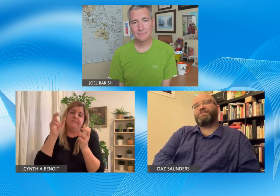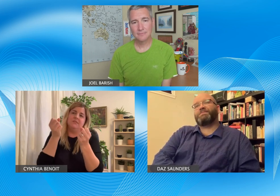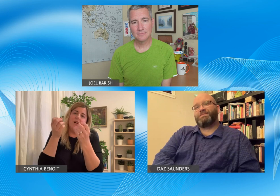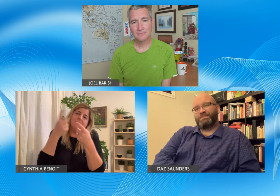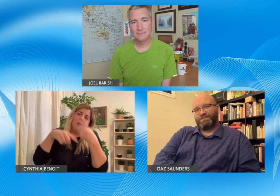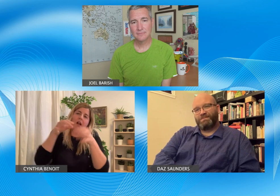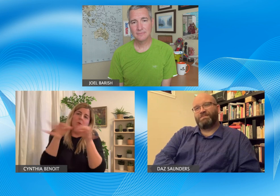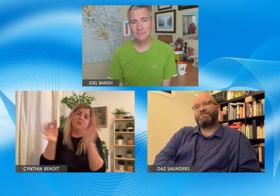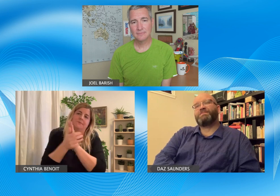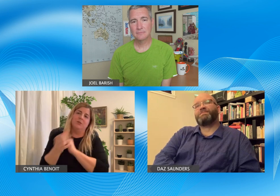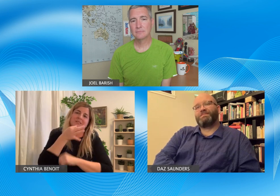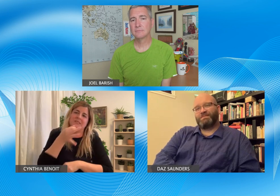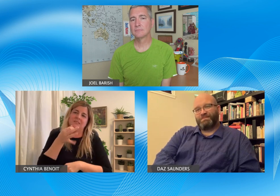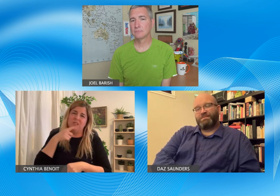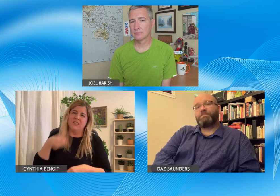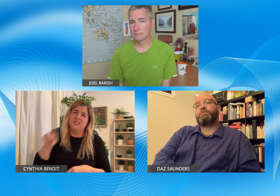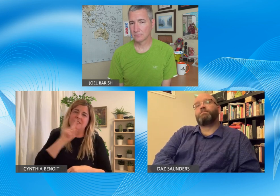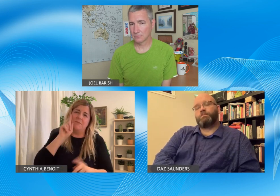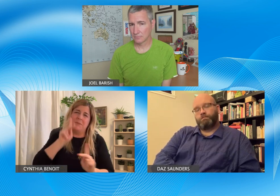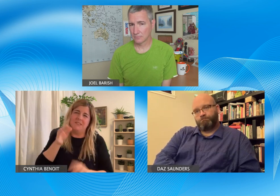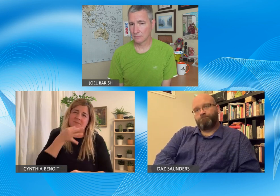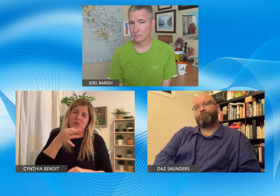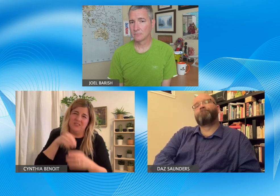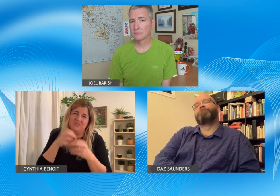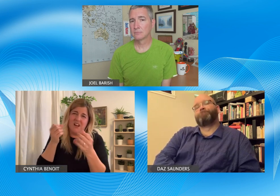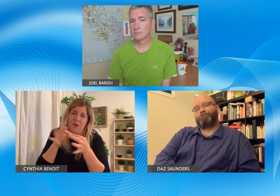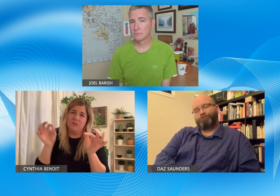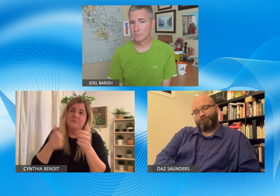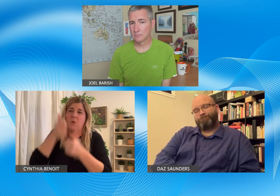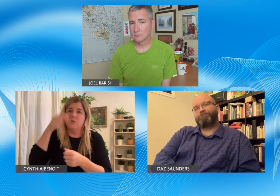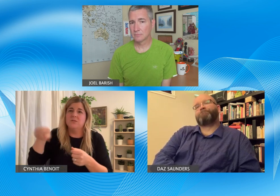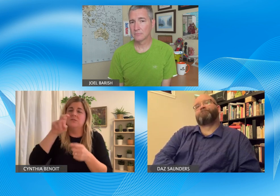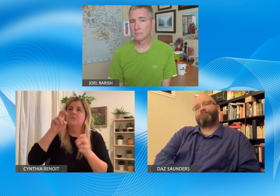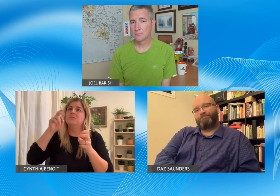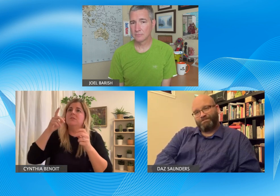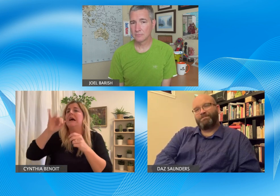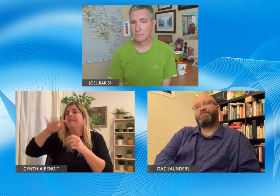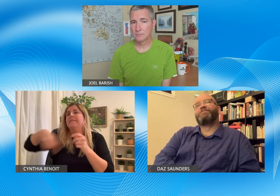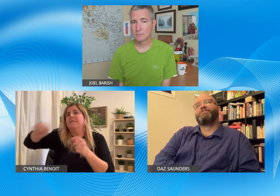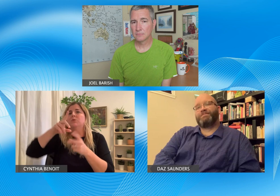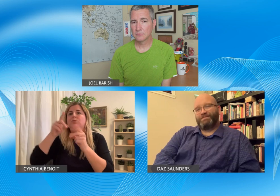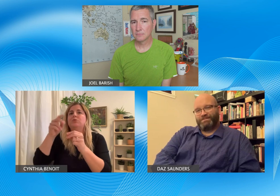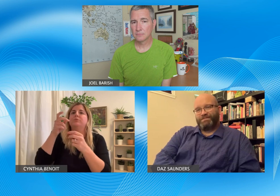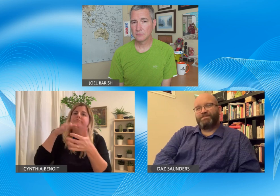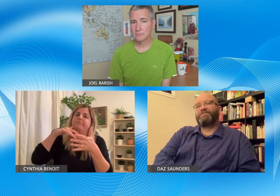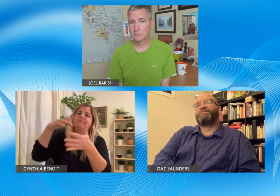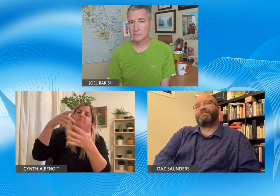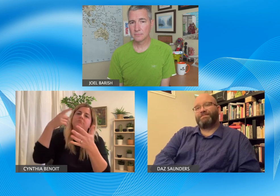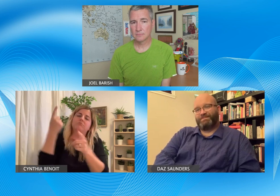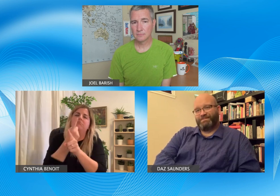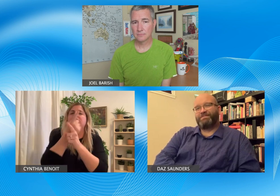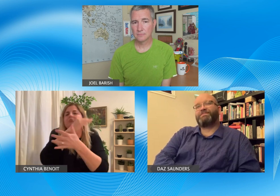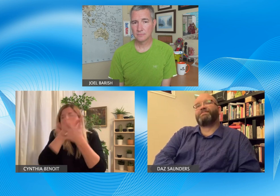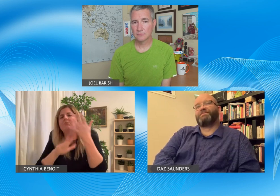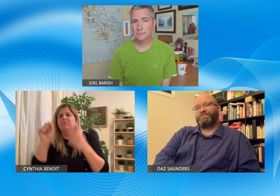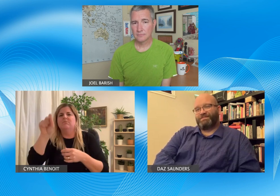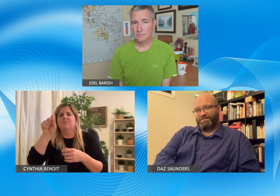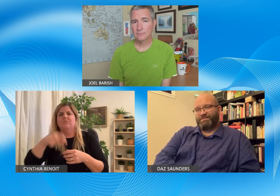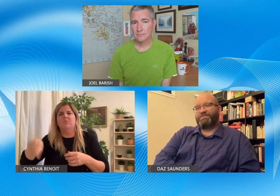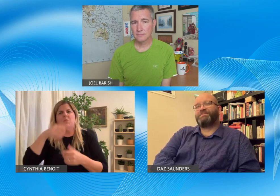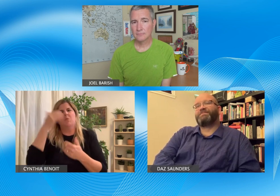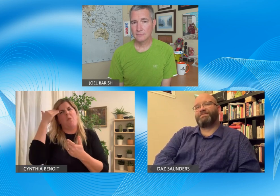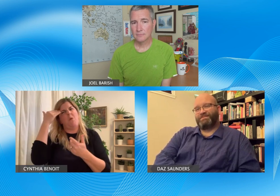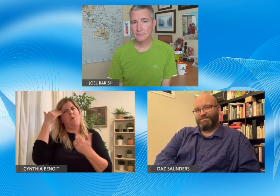sign languages. Of course, if you have the proper background or